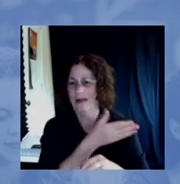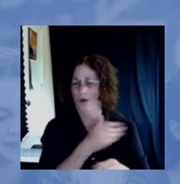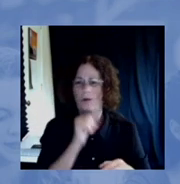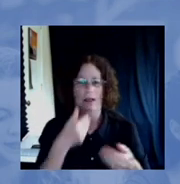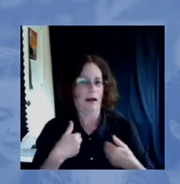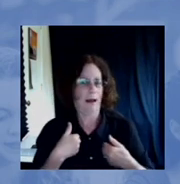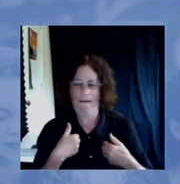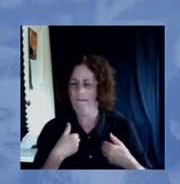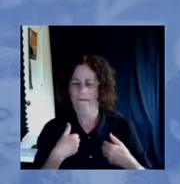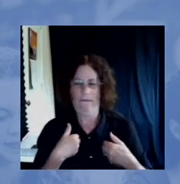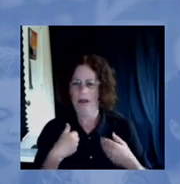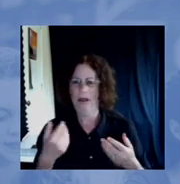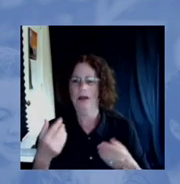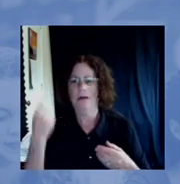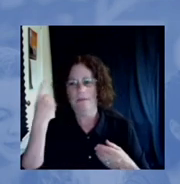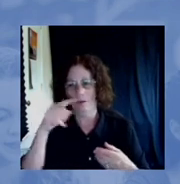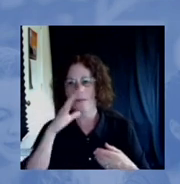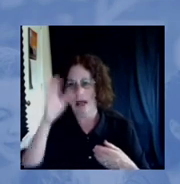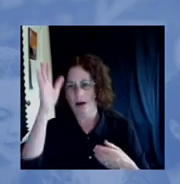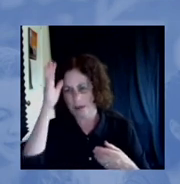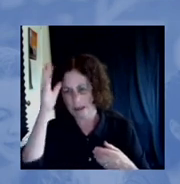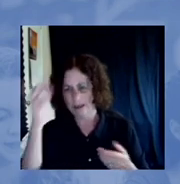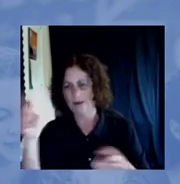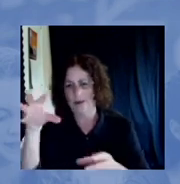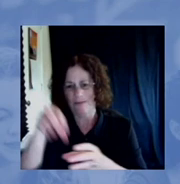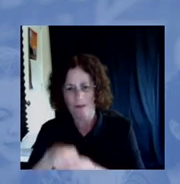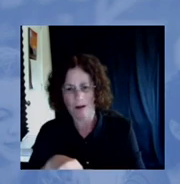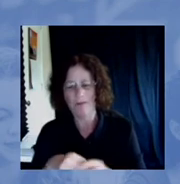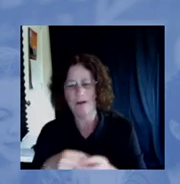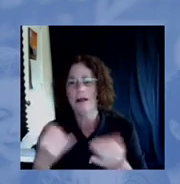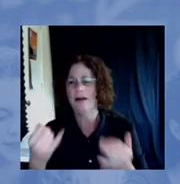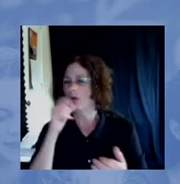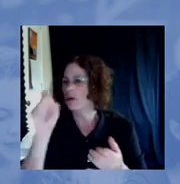TO COME OUT. NOW I JUST NEED THEM TO HAVE ACCESS TO THE